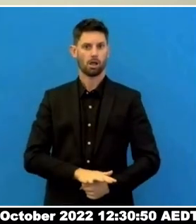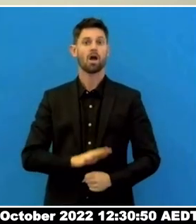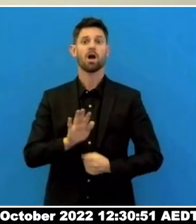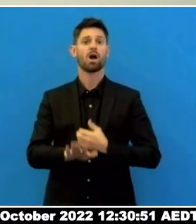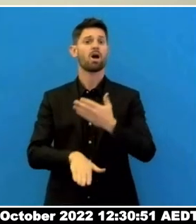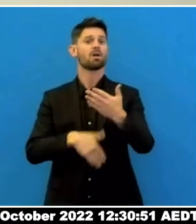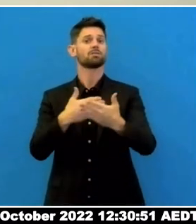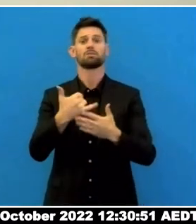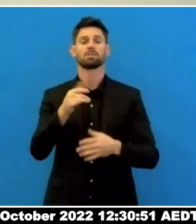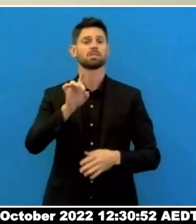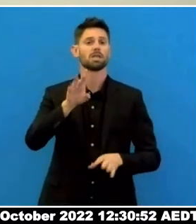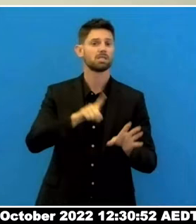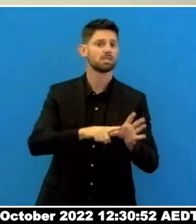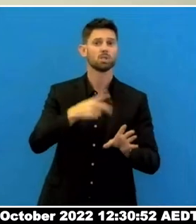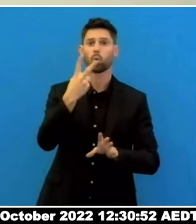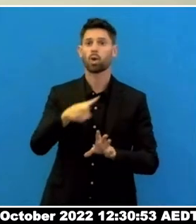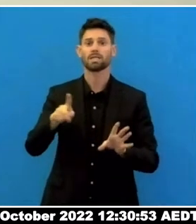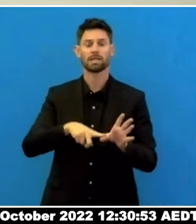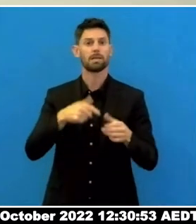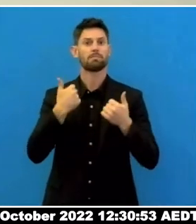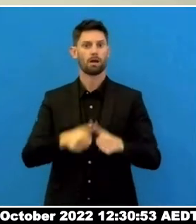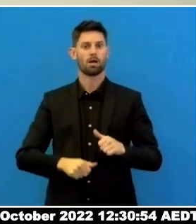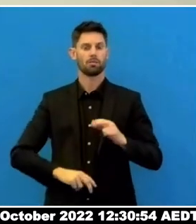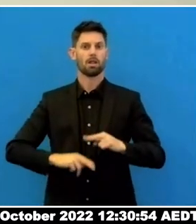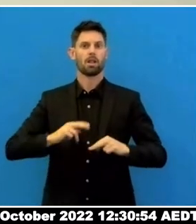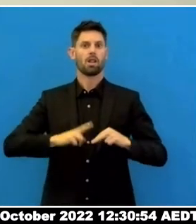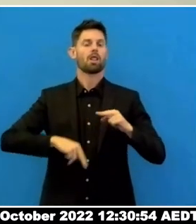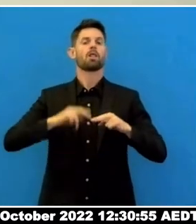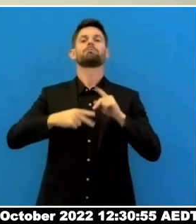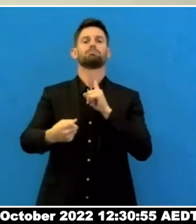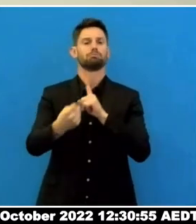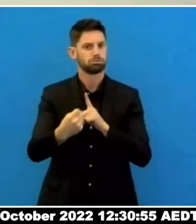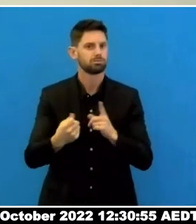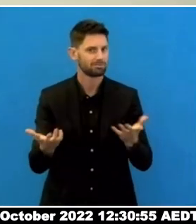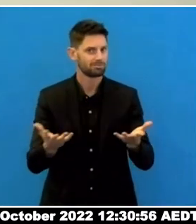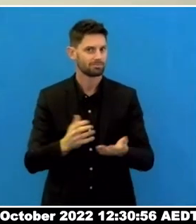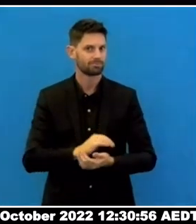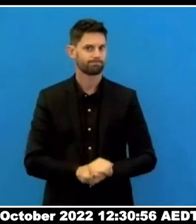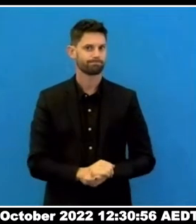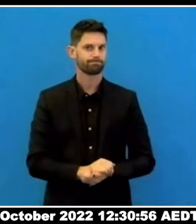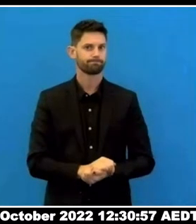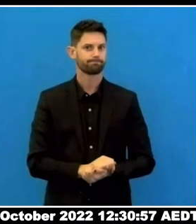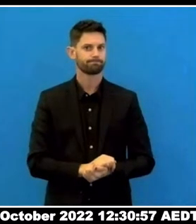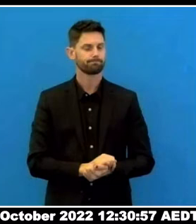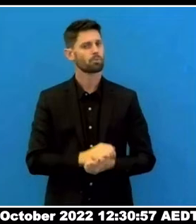Once they are out of survival mode. Trauma survivors are very susceptible to how they may be treated